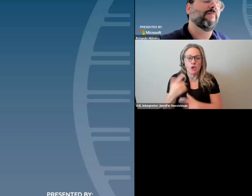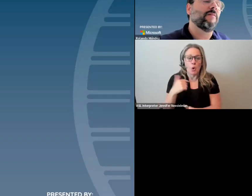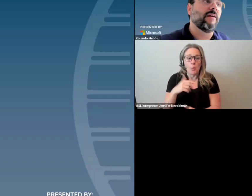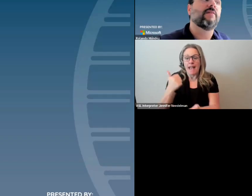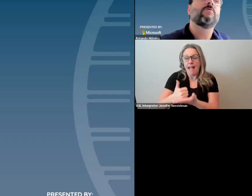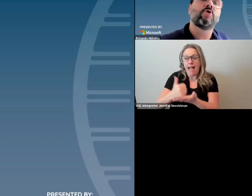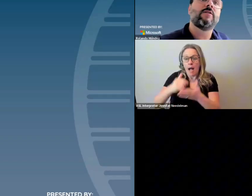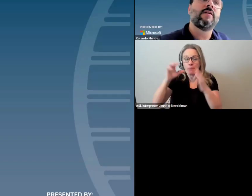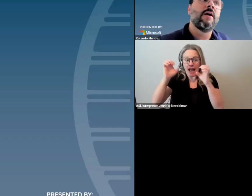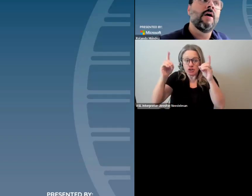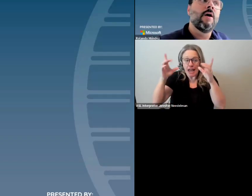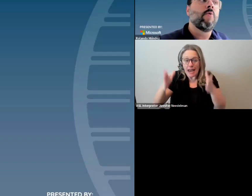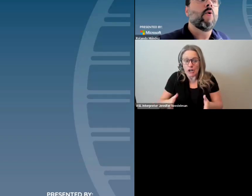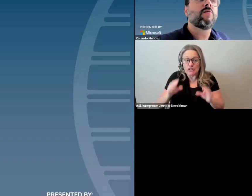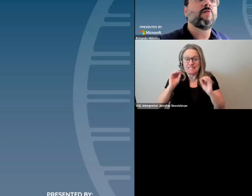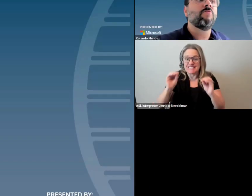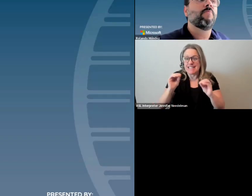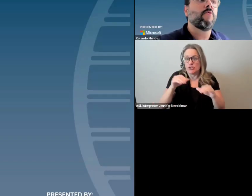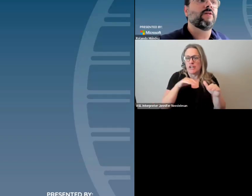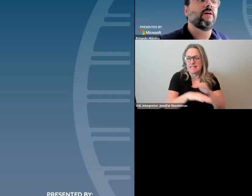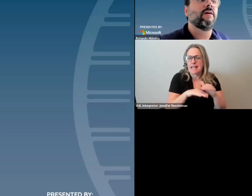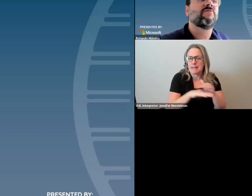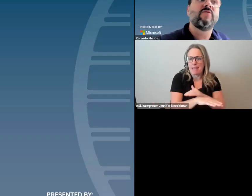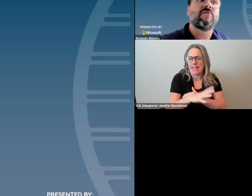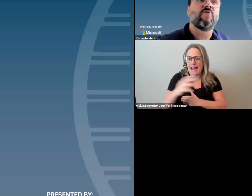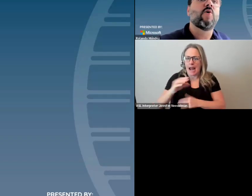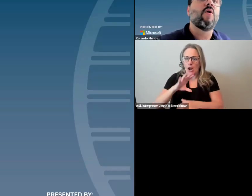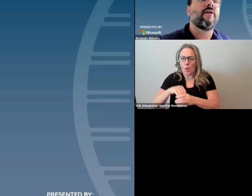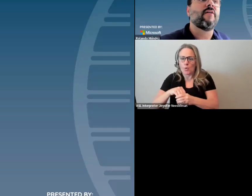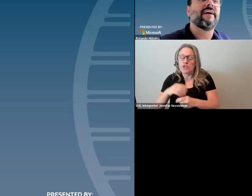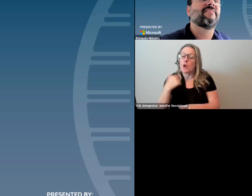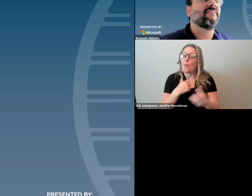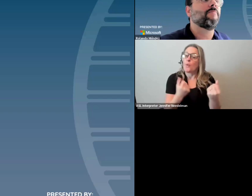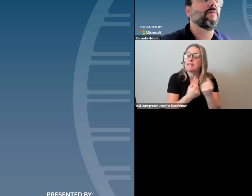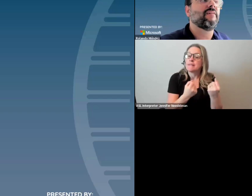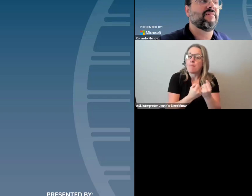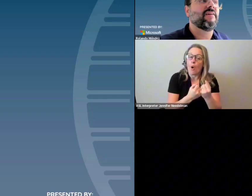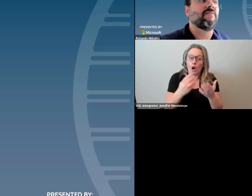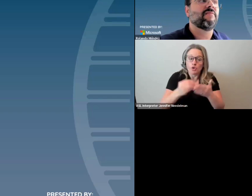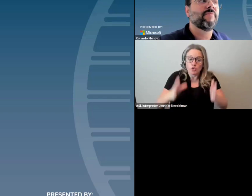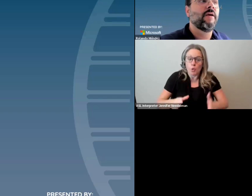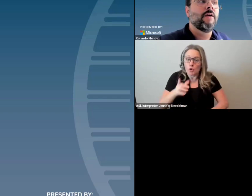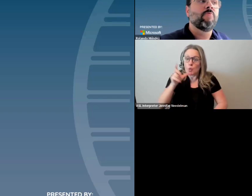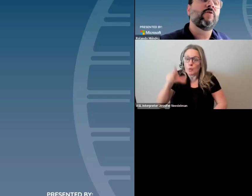and disability inclusion. We also support students to acquire accessibility skills.